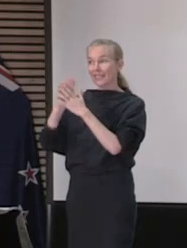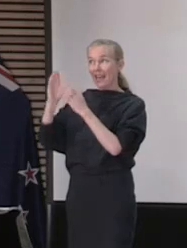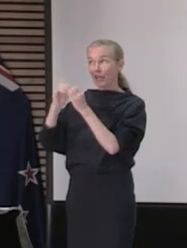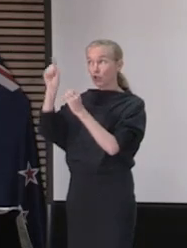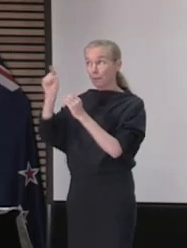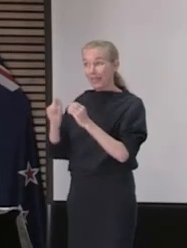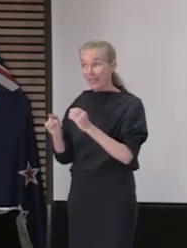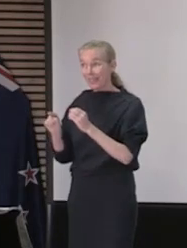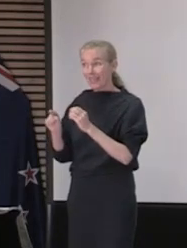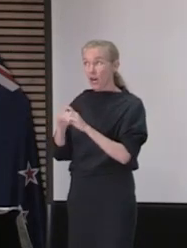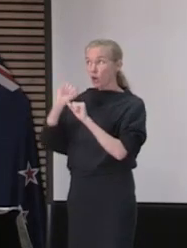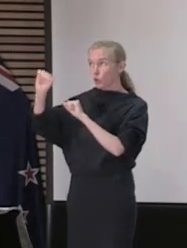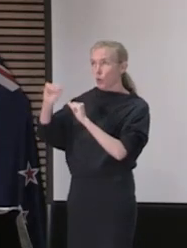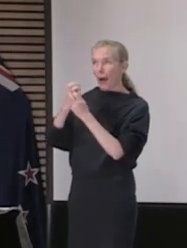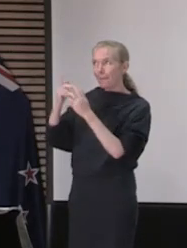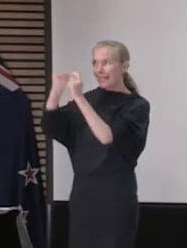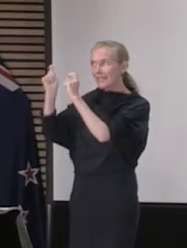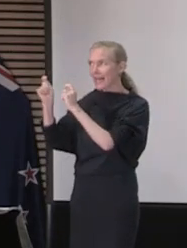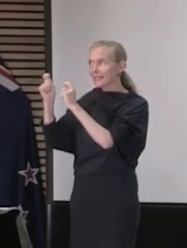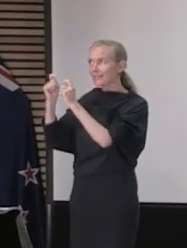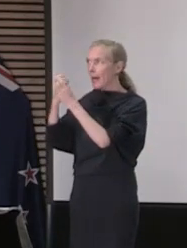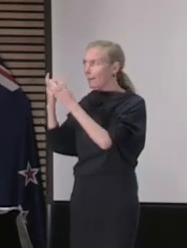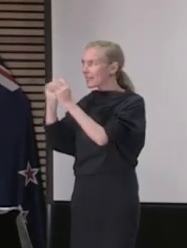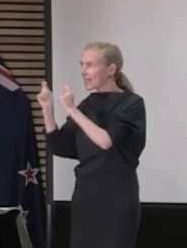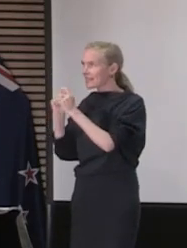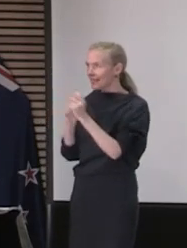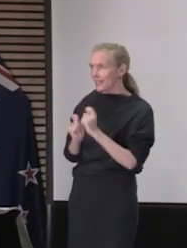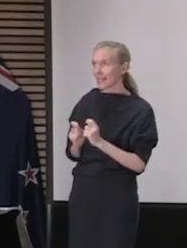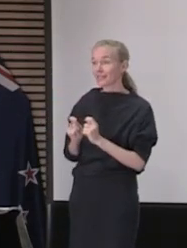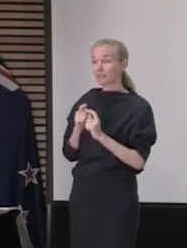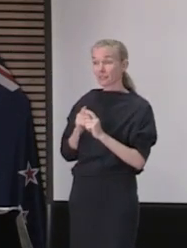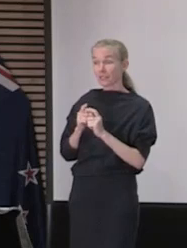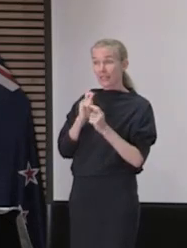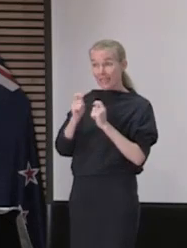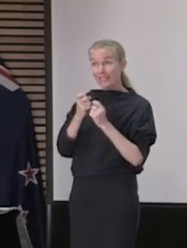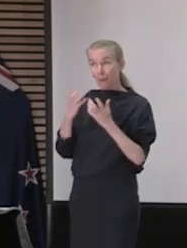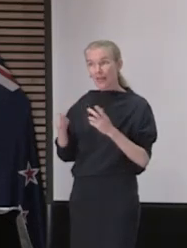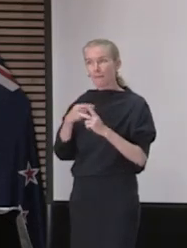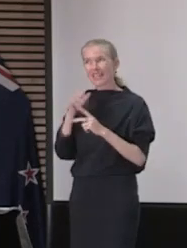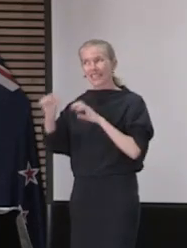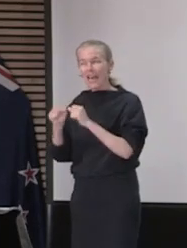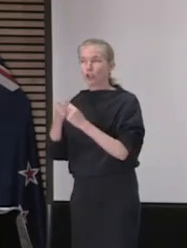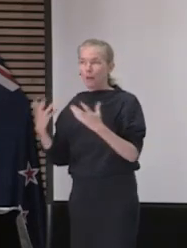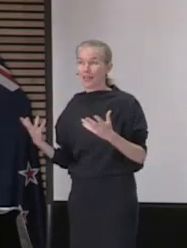and thatincludes both the rates andalso the positivity rate, andwe will be putting that on ourwebsite too, this afternoon. On that note, thank youeveryone.